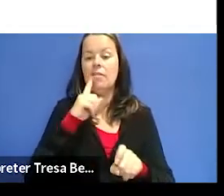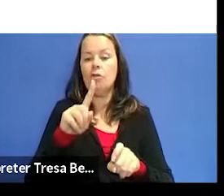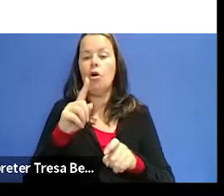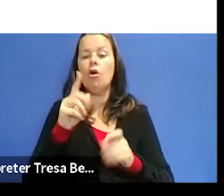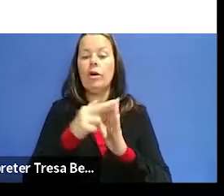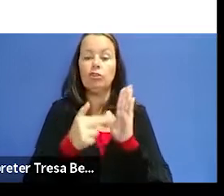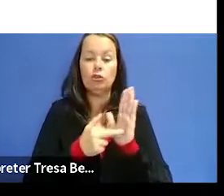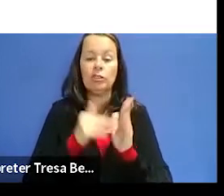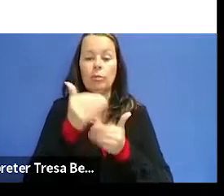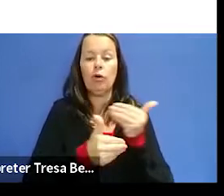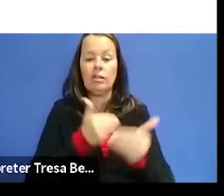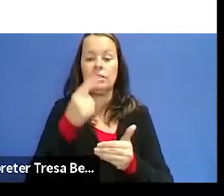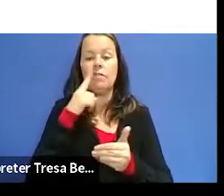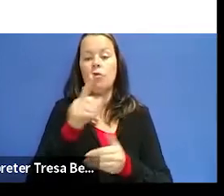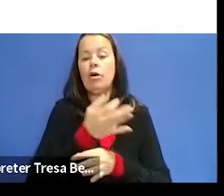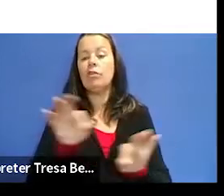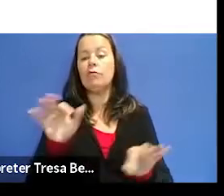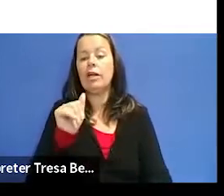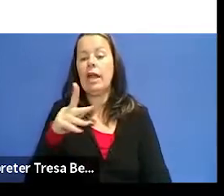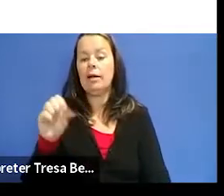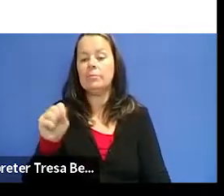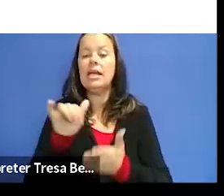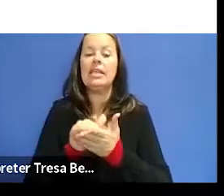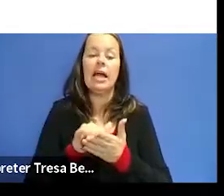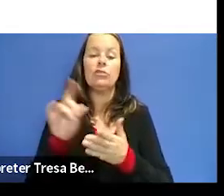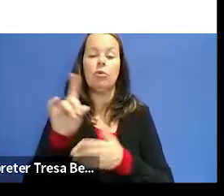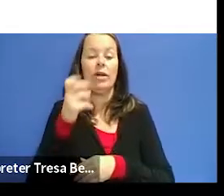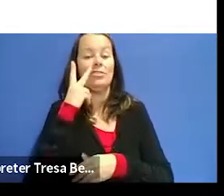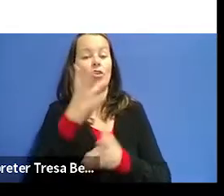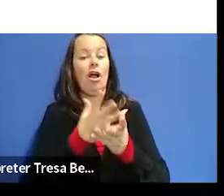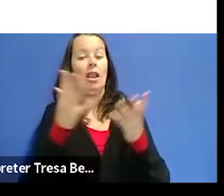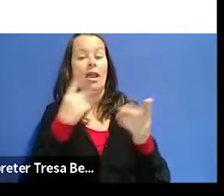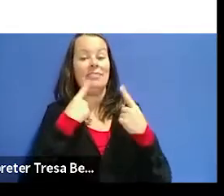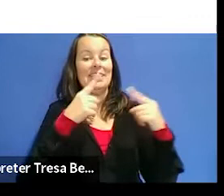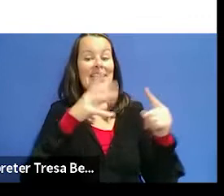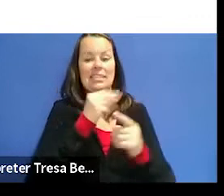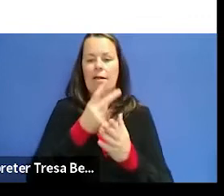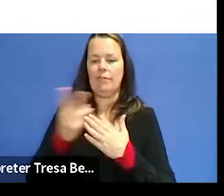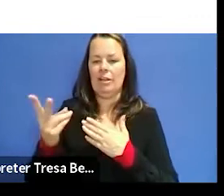That was where we saw a lot of successes and failures. So we can move to the next slide, please.